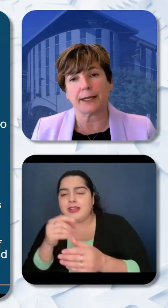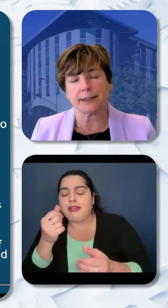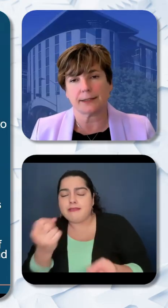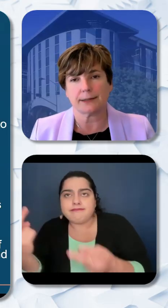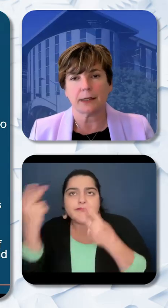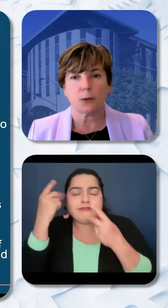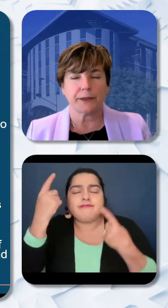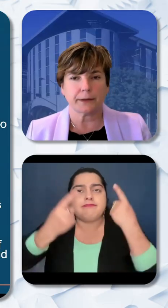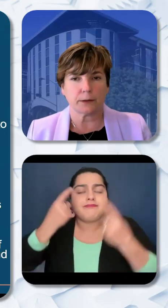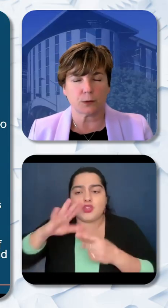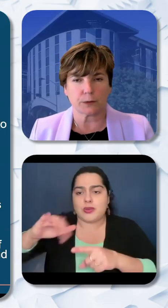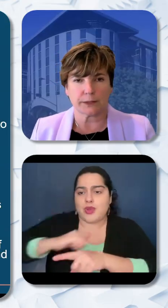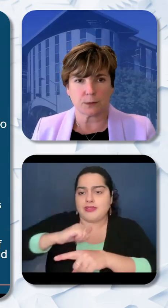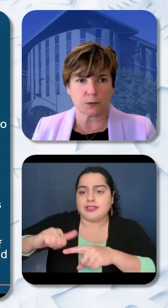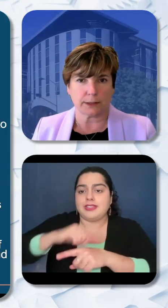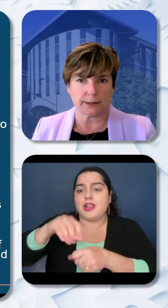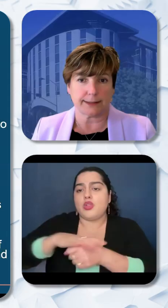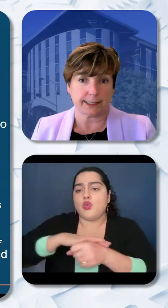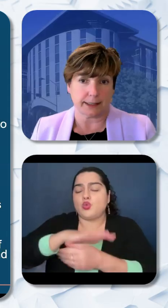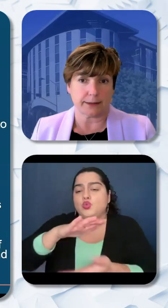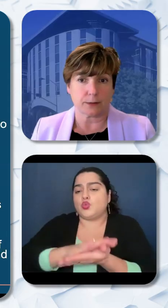practices within their local school settings,